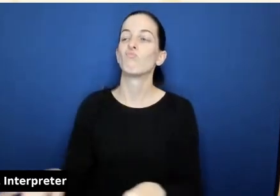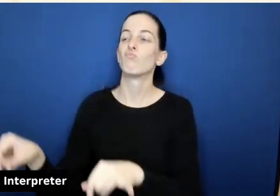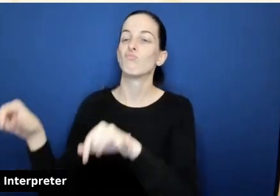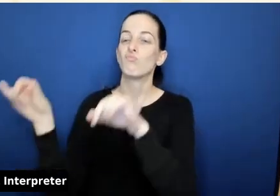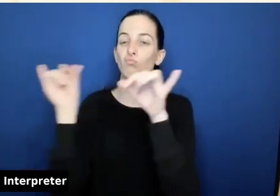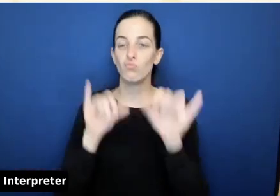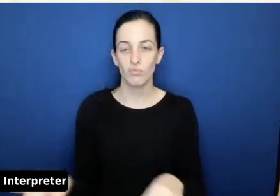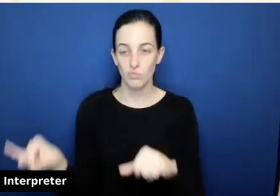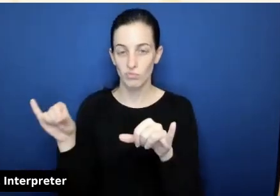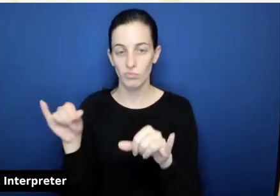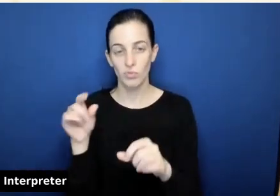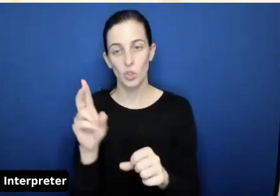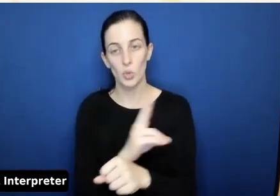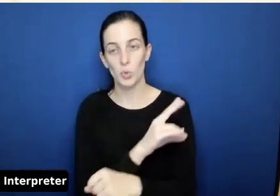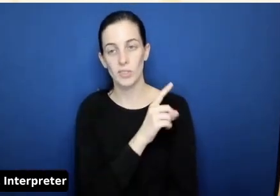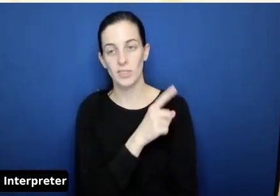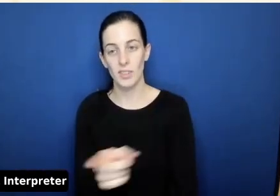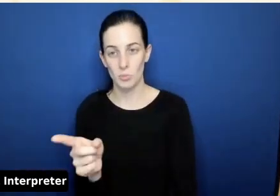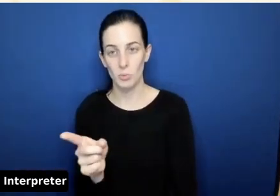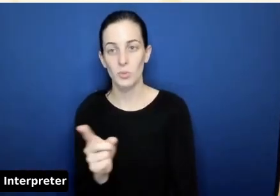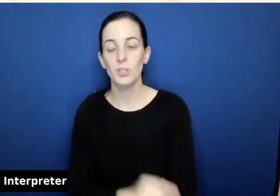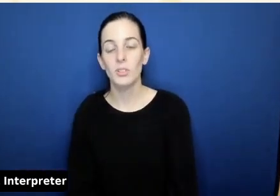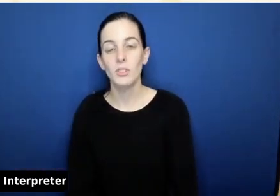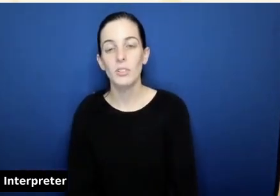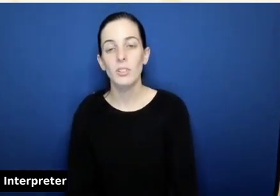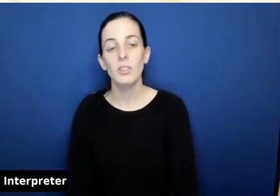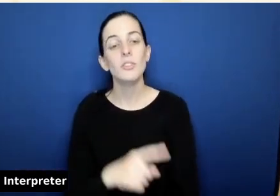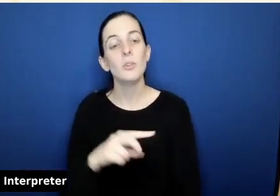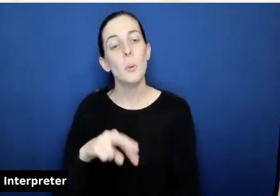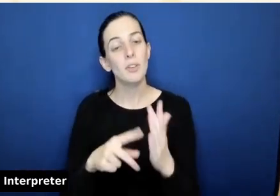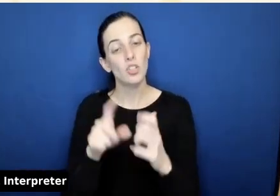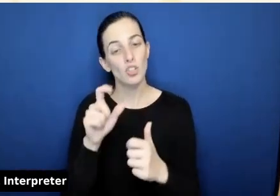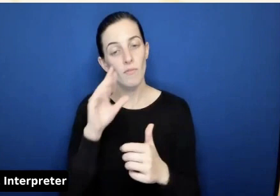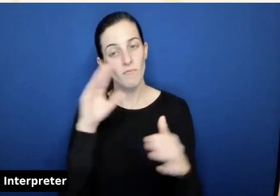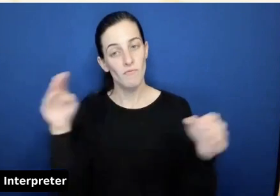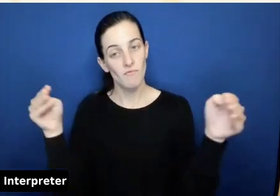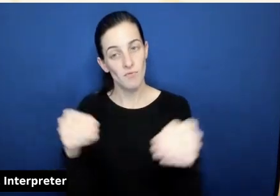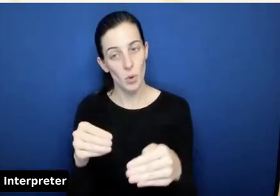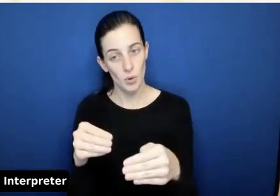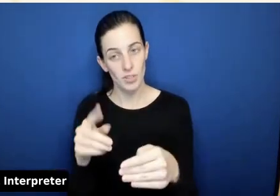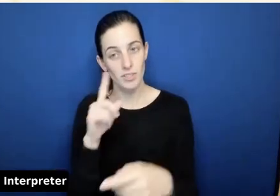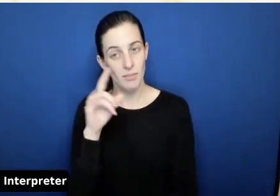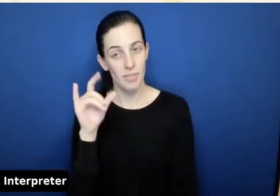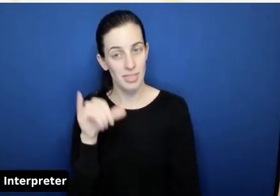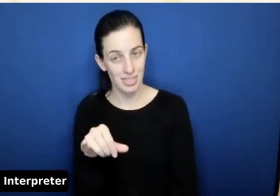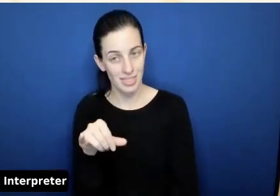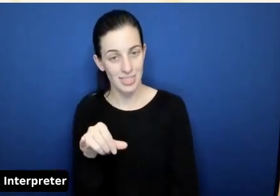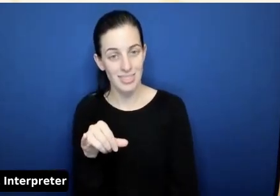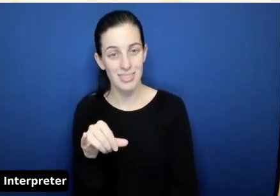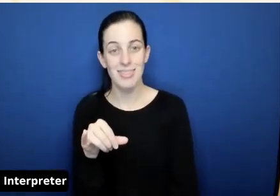So for composite widgets, tabs should move focus to the widget and primarily the arrow keys should be used